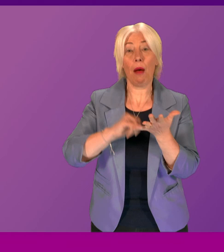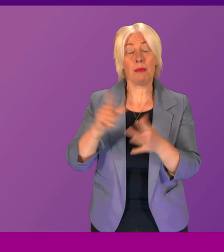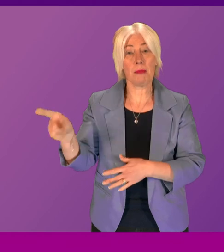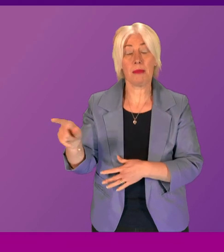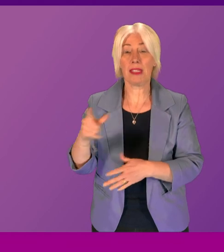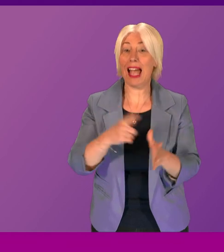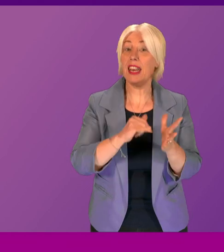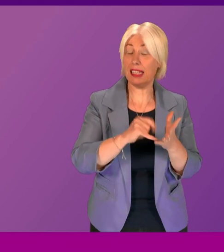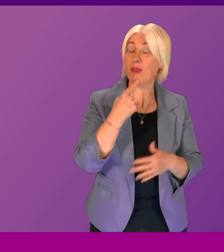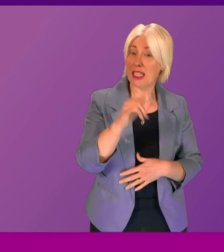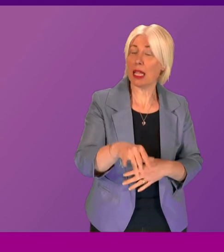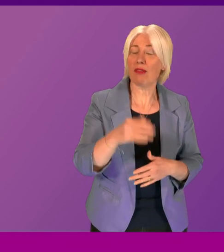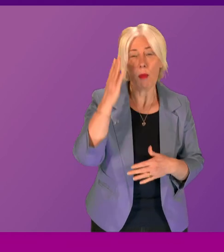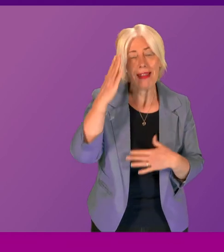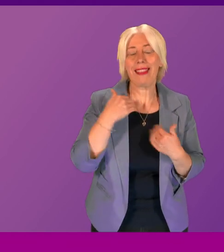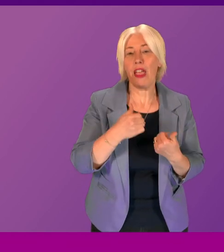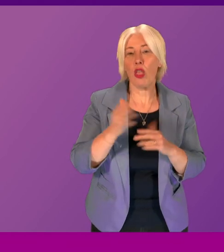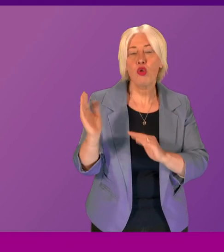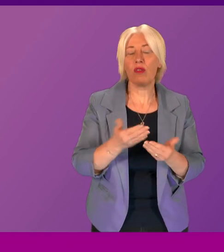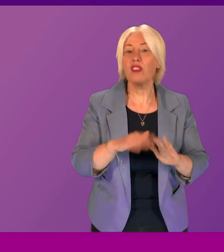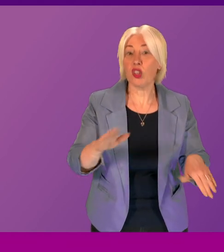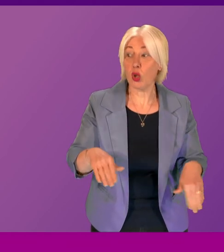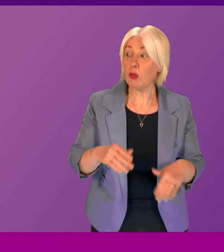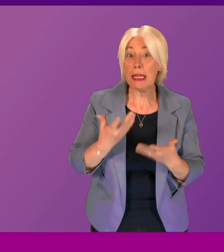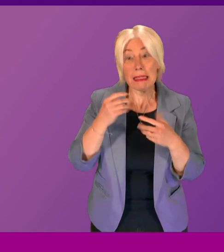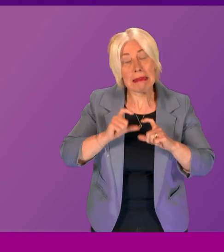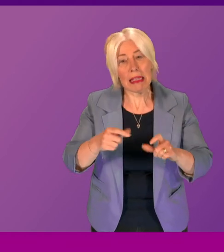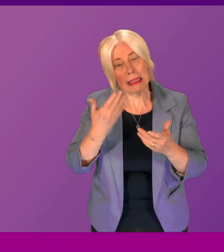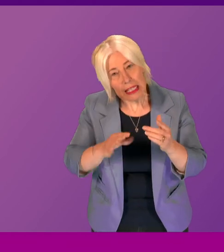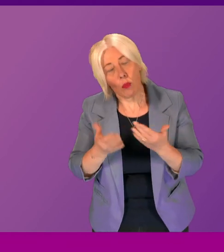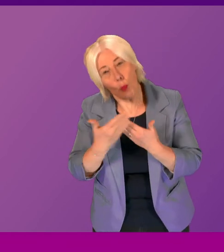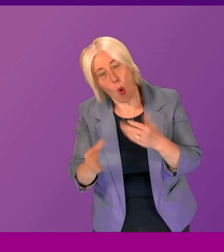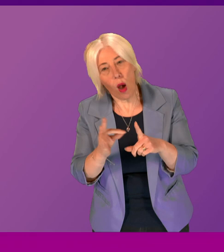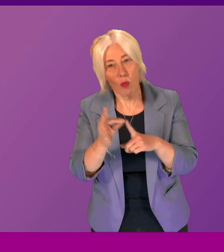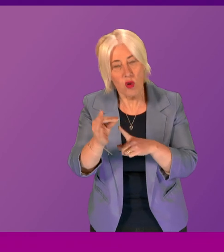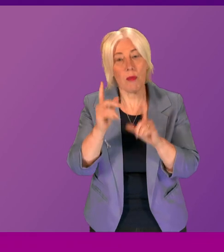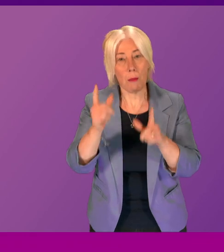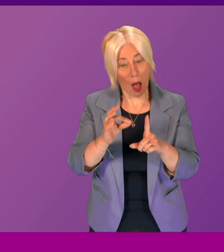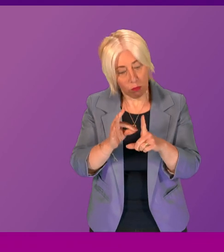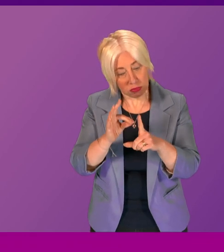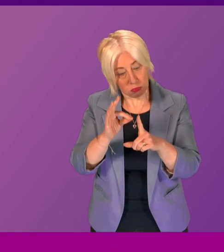There are still improvements to be made and work to be done, but we continue to see sustained improvements in CAMHS waits.